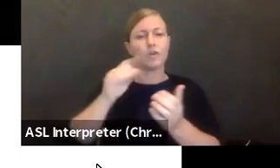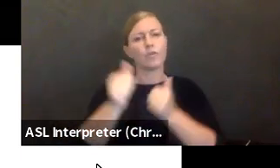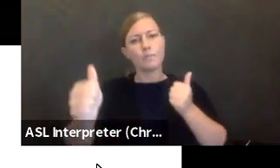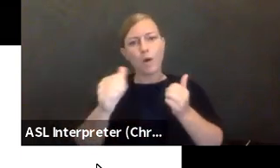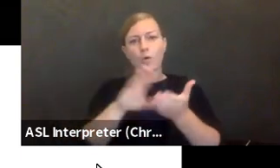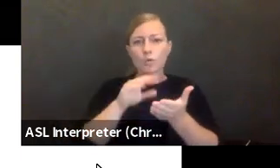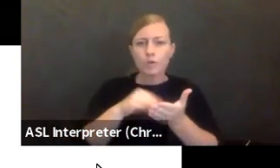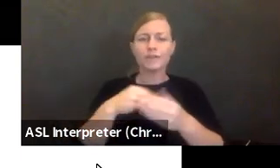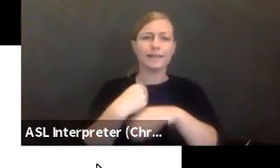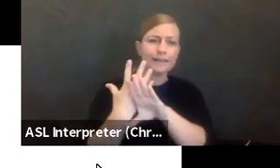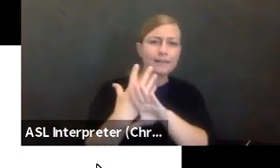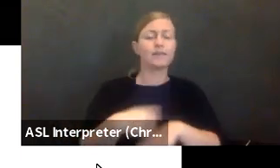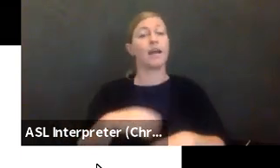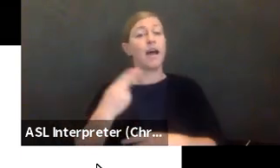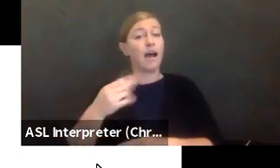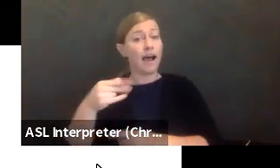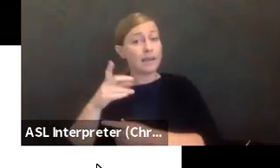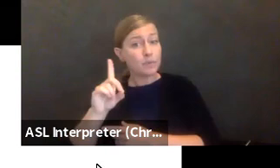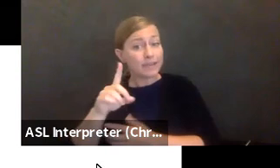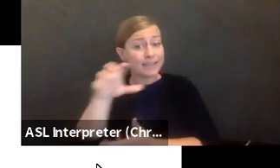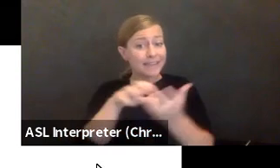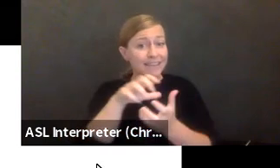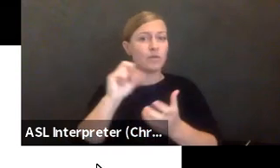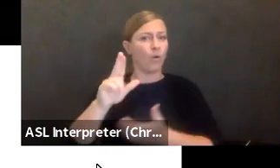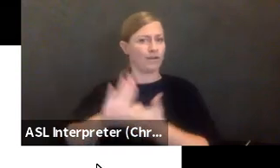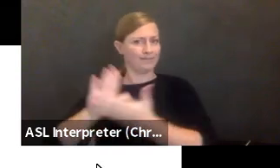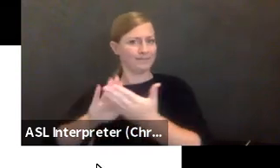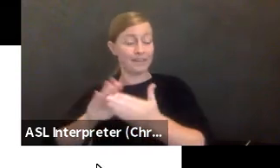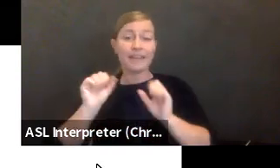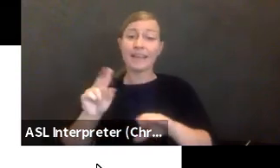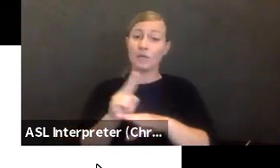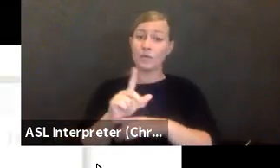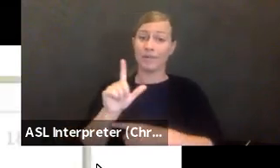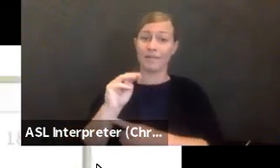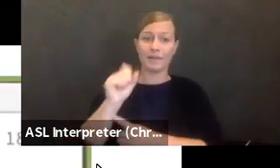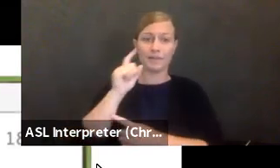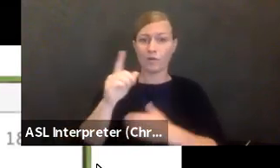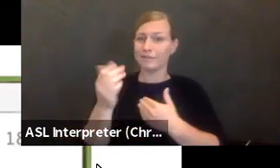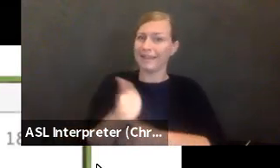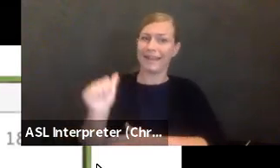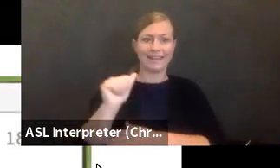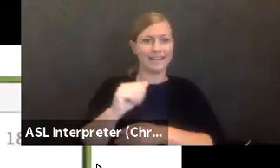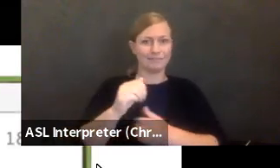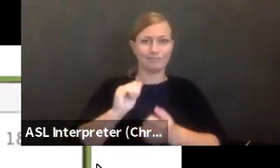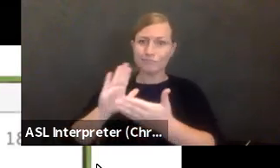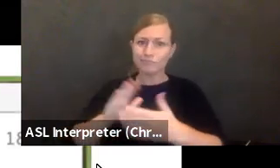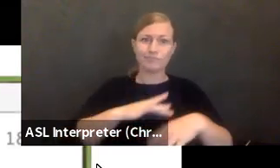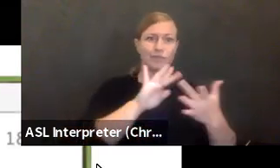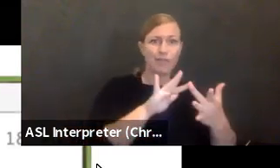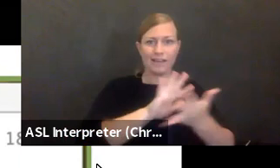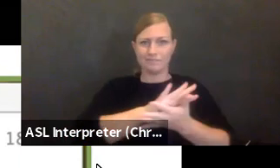where you do all of your work, grading, etc., for your students,